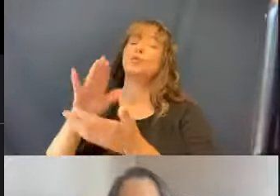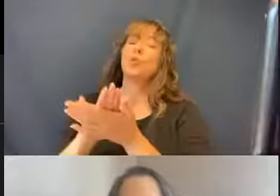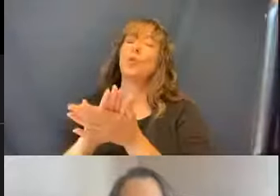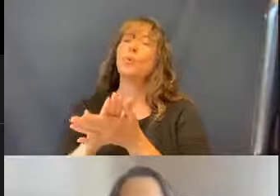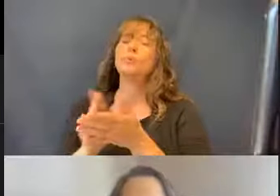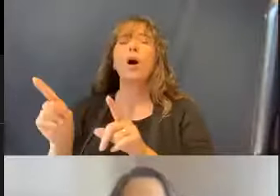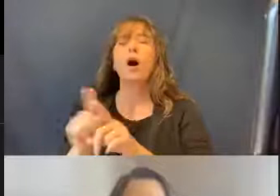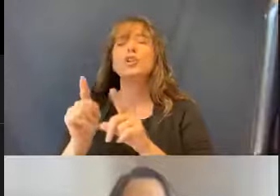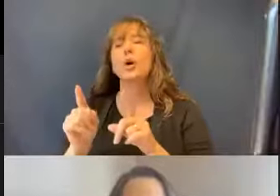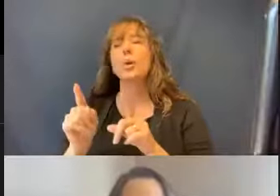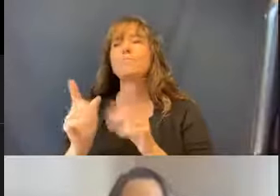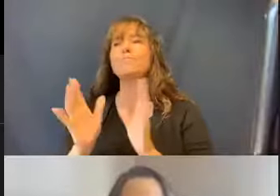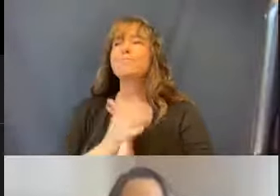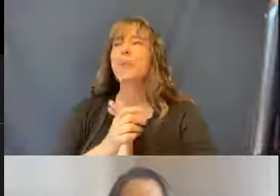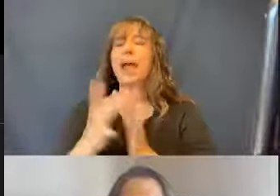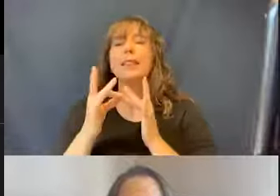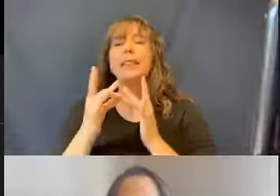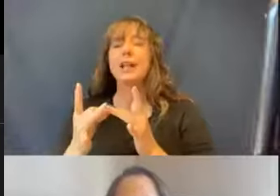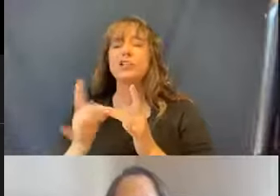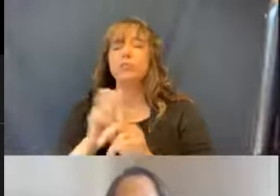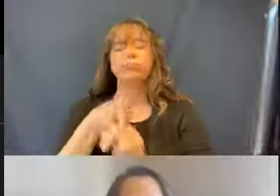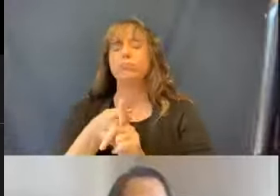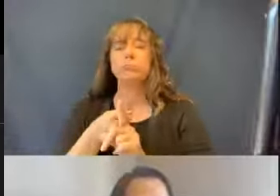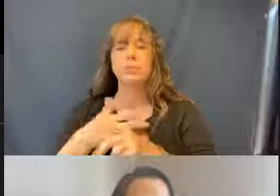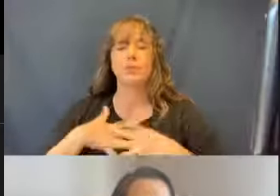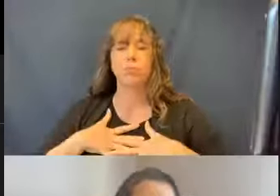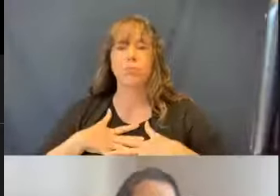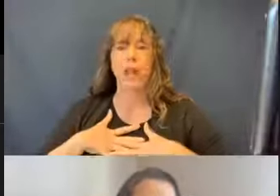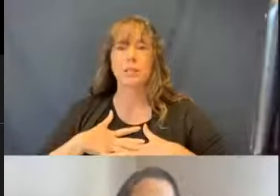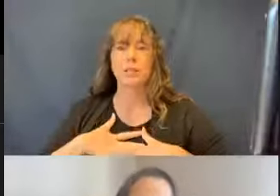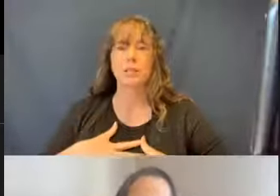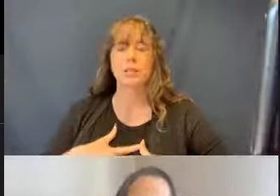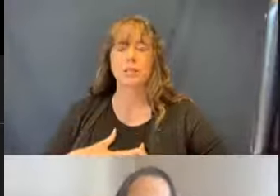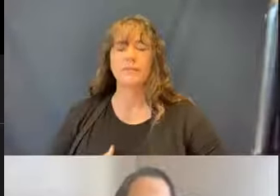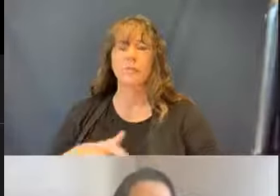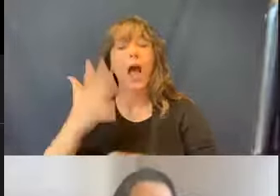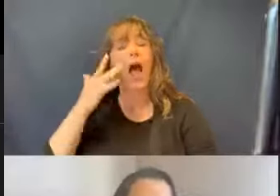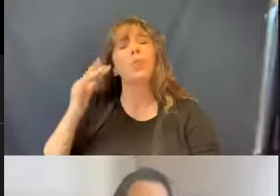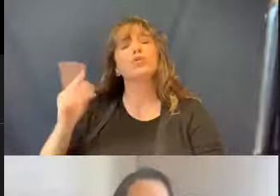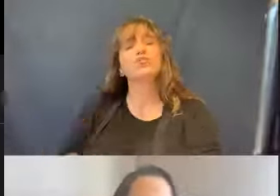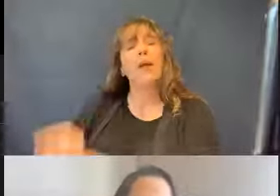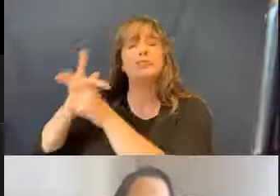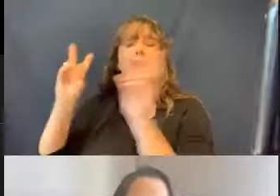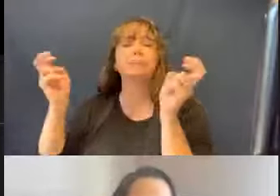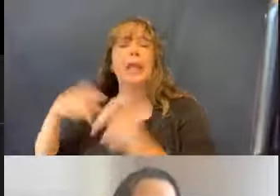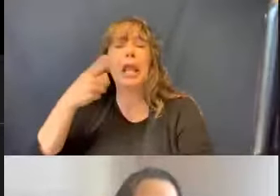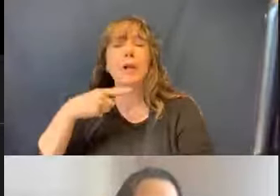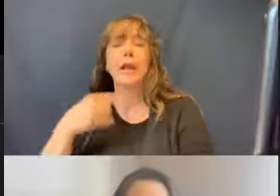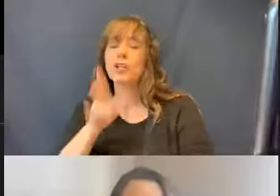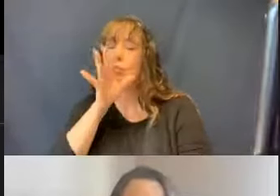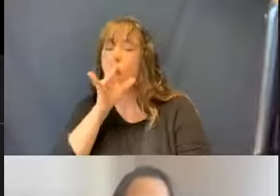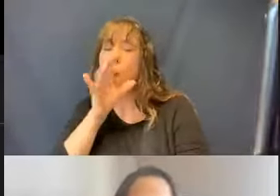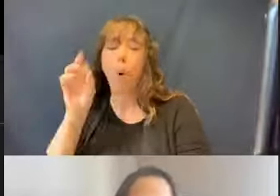very major depressive episode. I was raised hearing. I spoke orally. I never learned sign